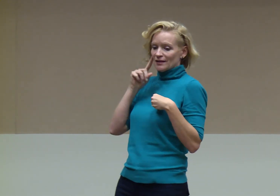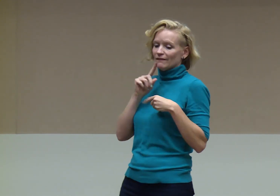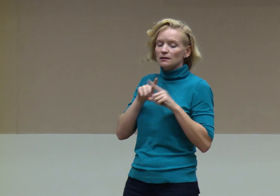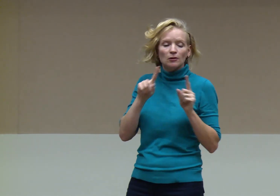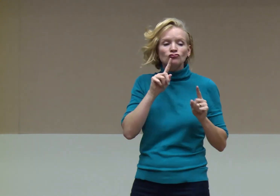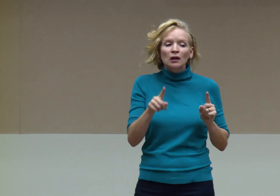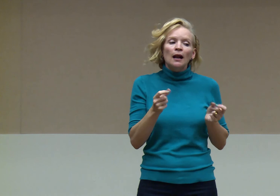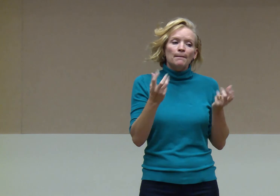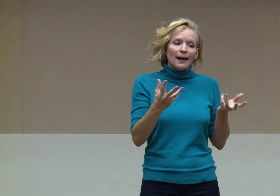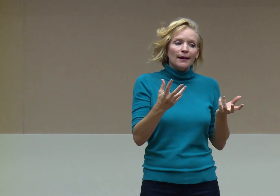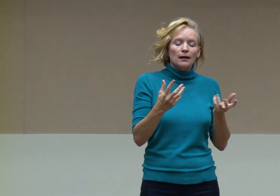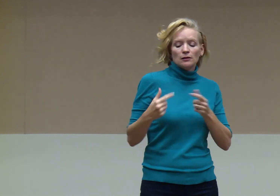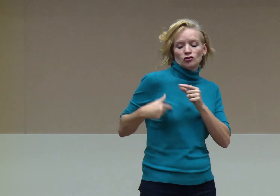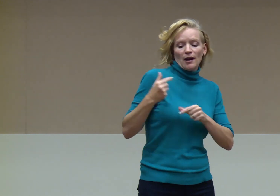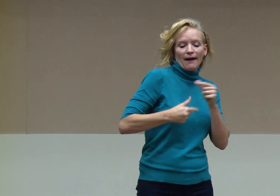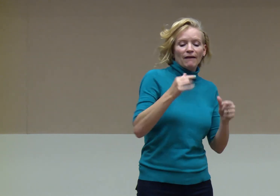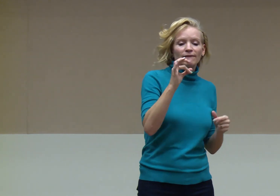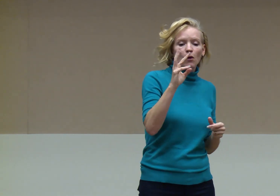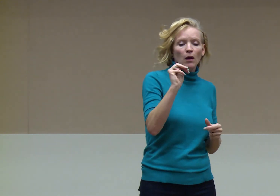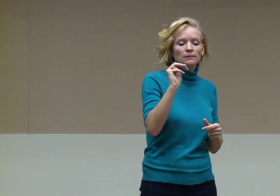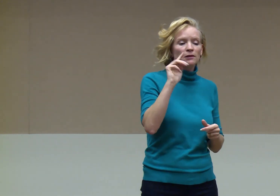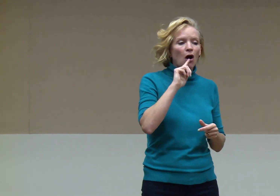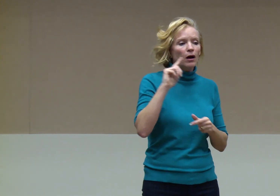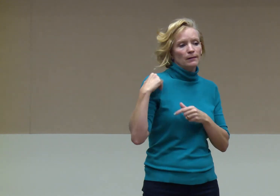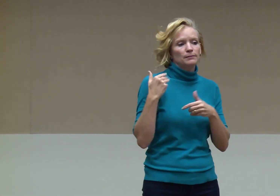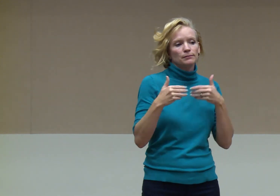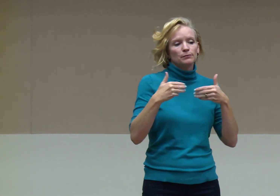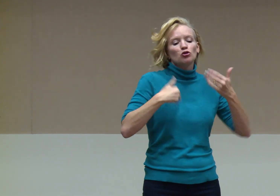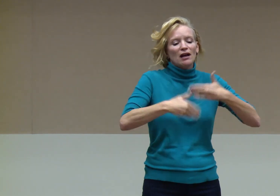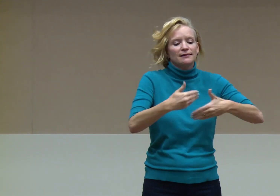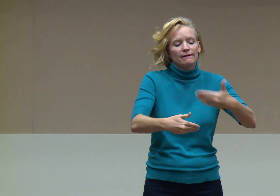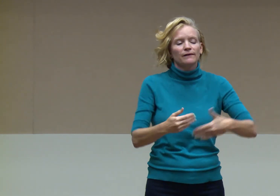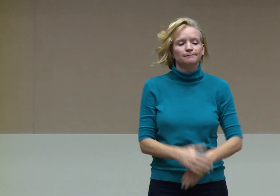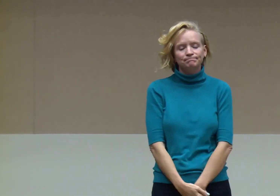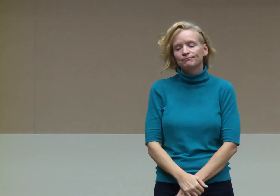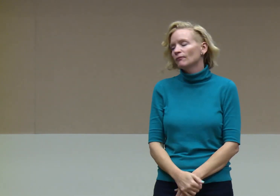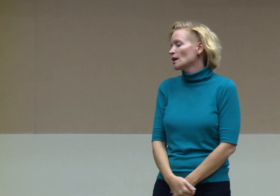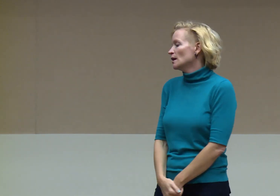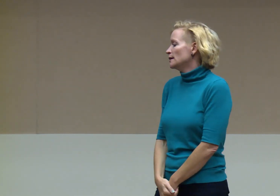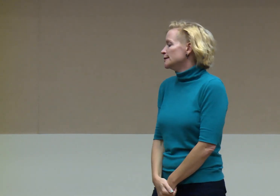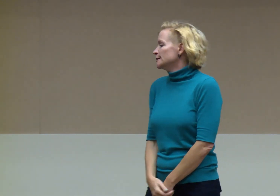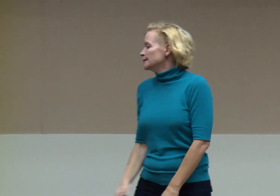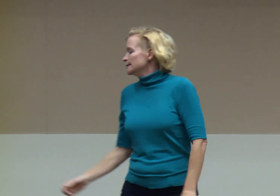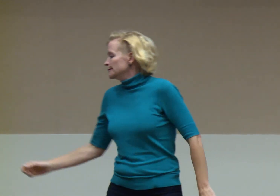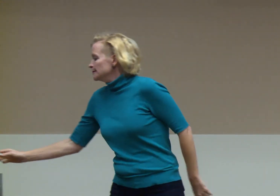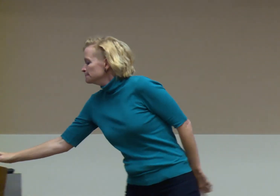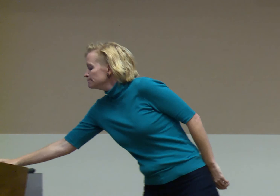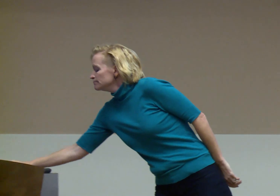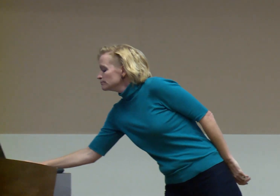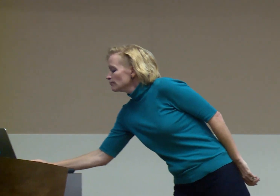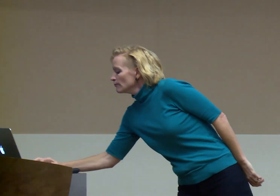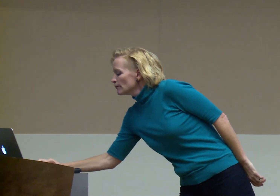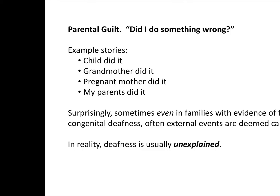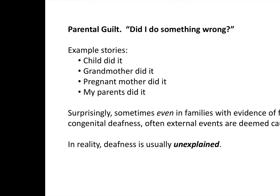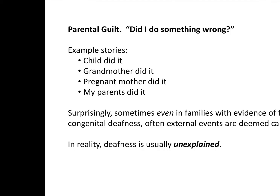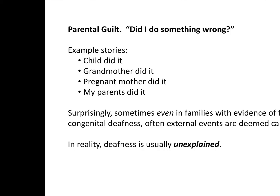and they acquire deafness, some genetic forms are progressive. You aren't always born with them.